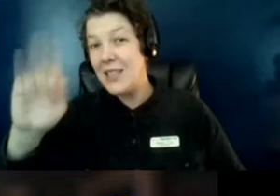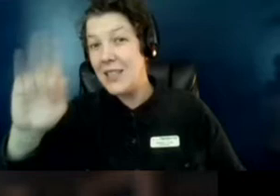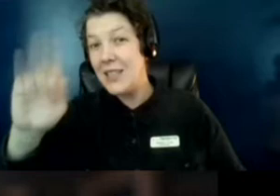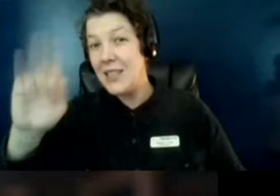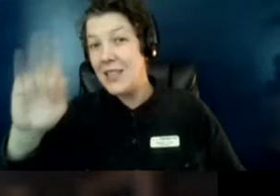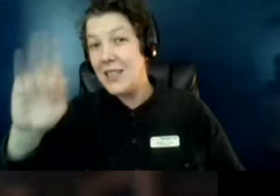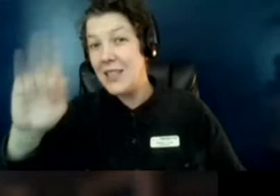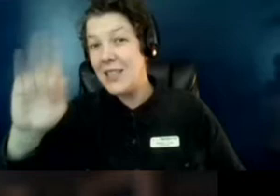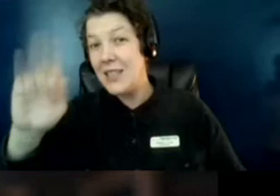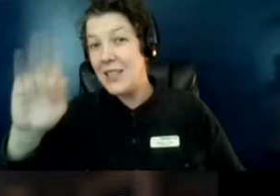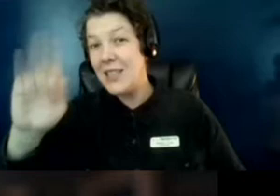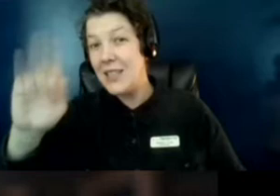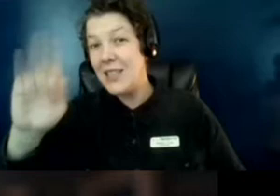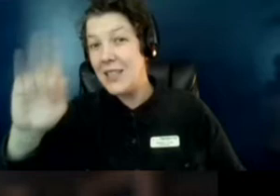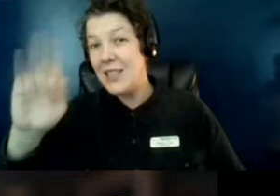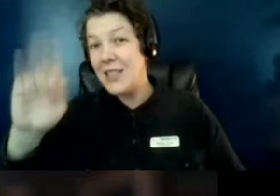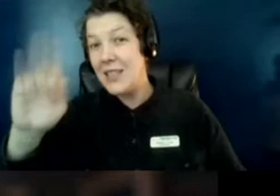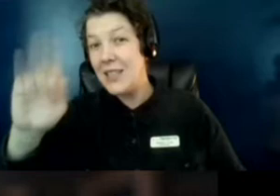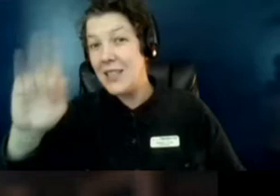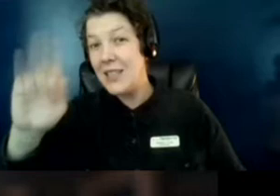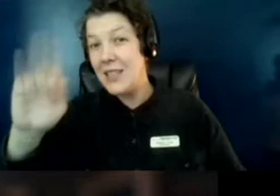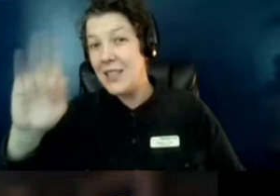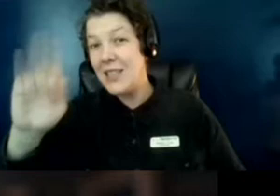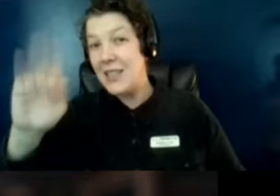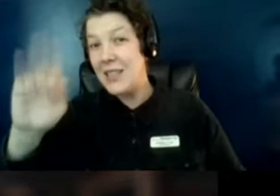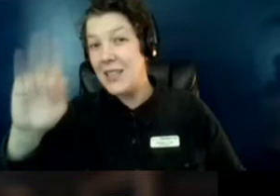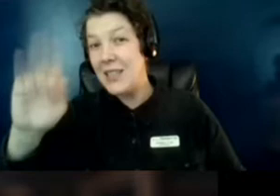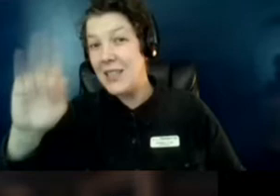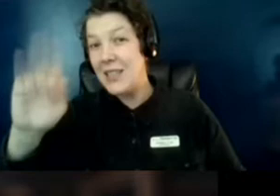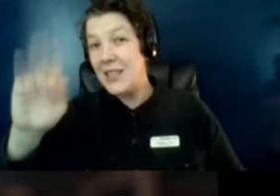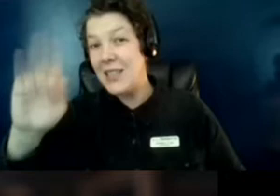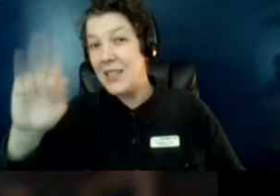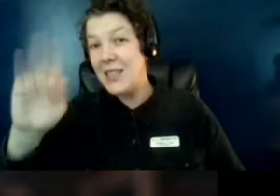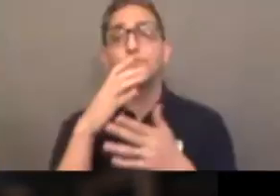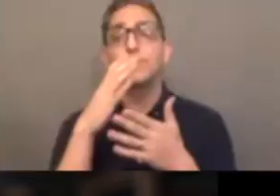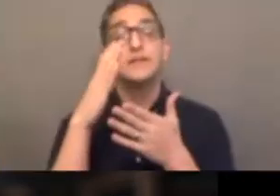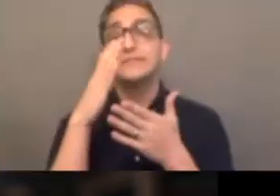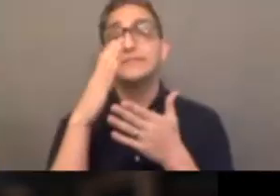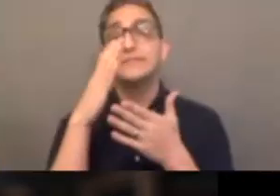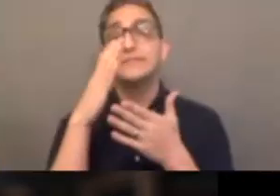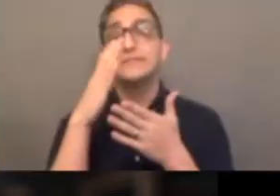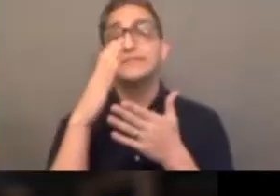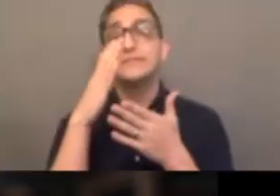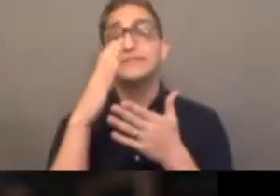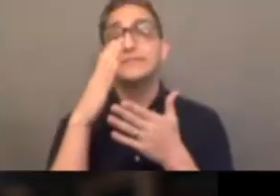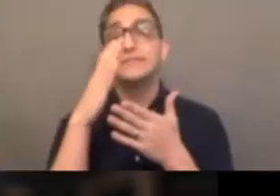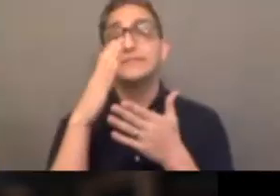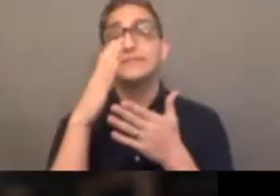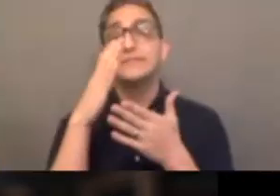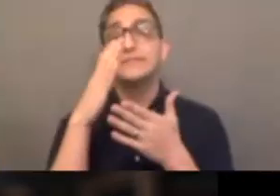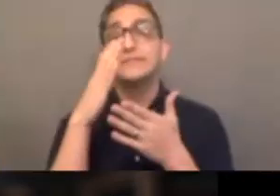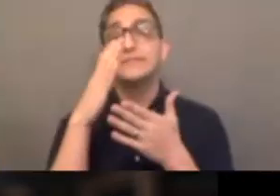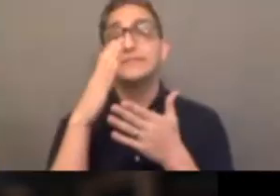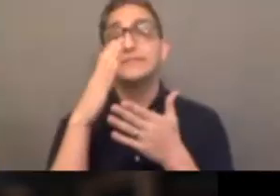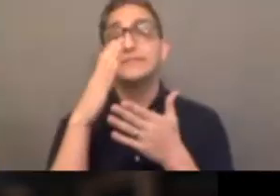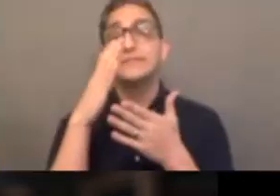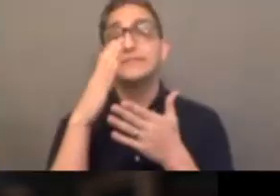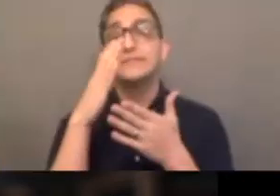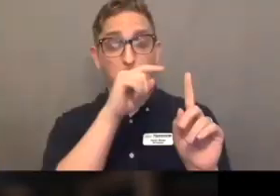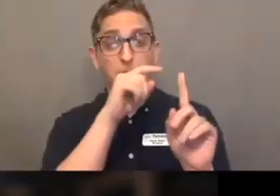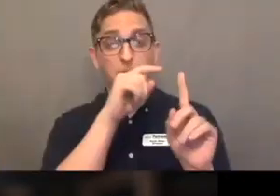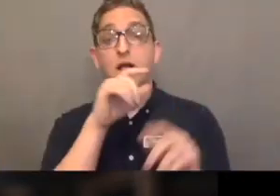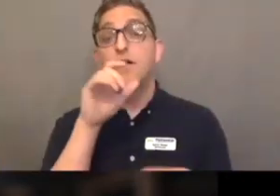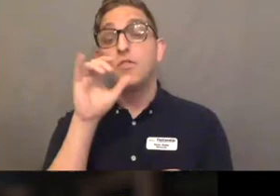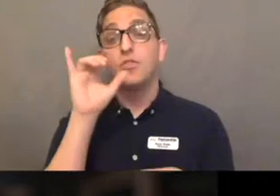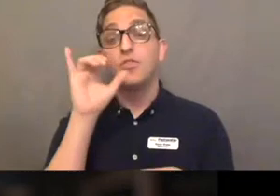that. To some extent this happens almost organically.